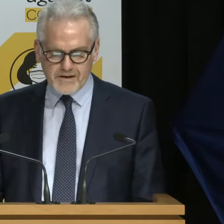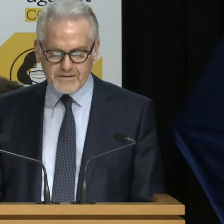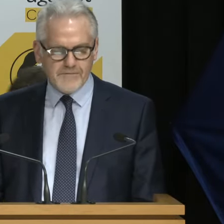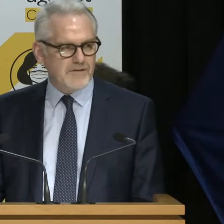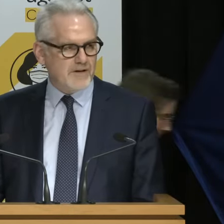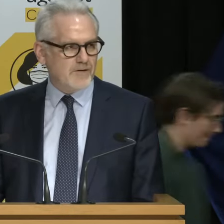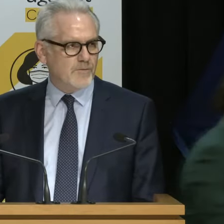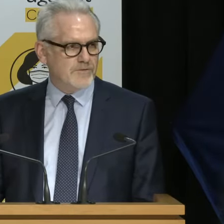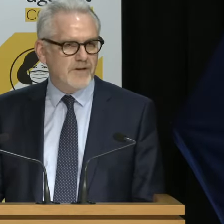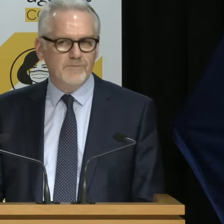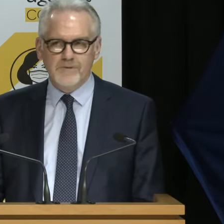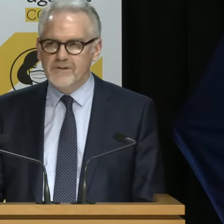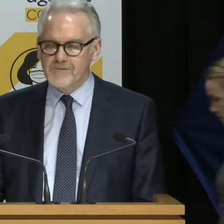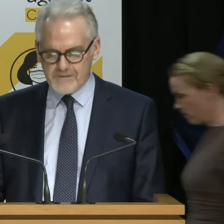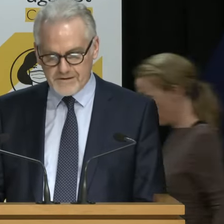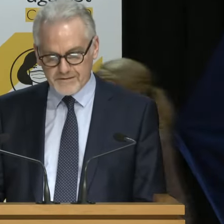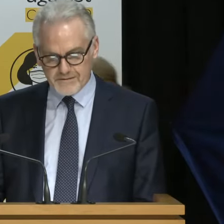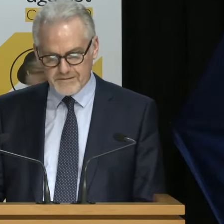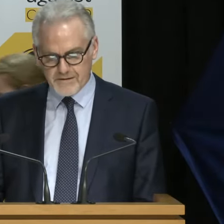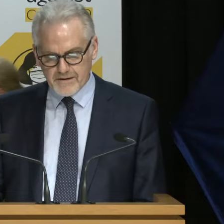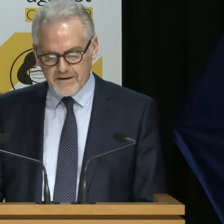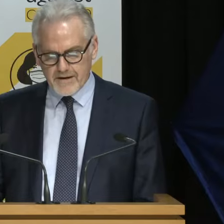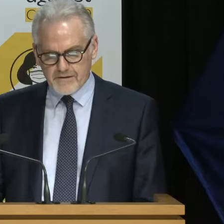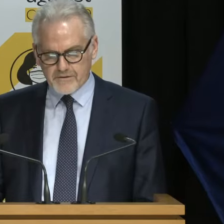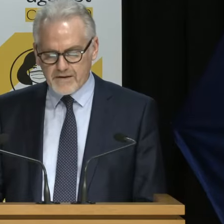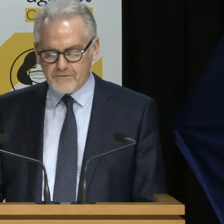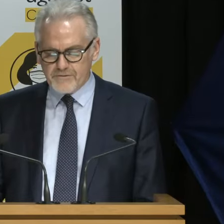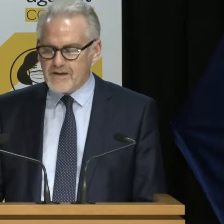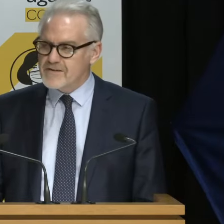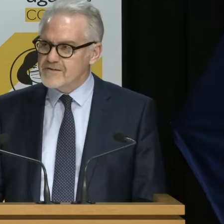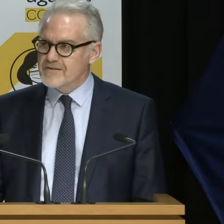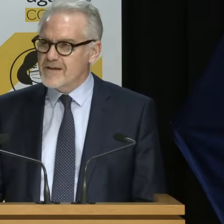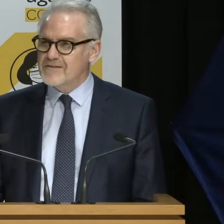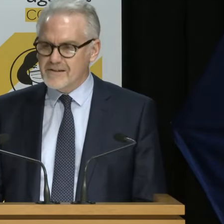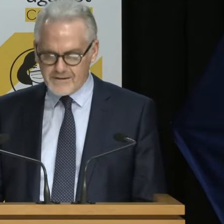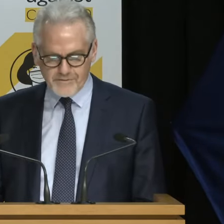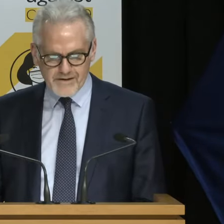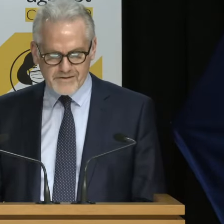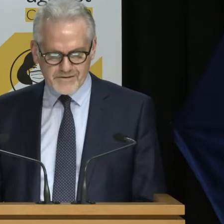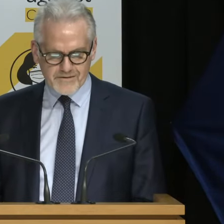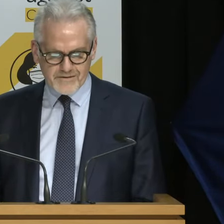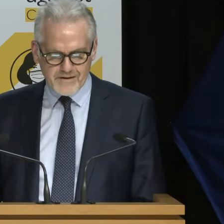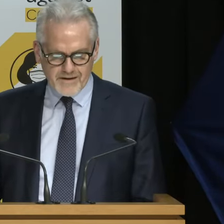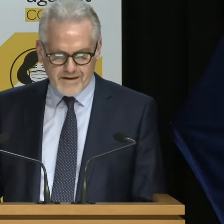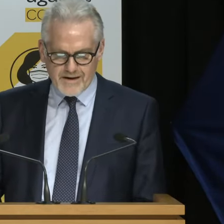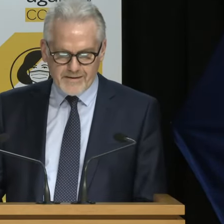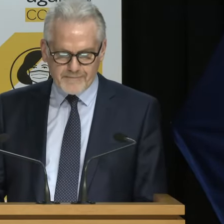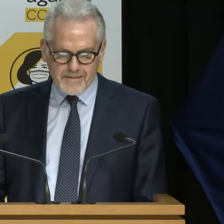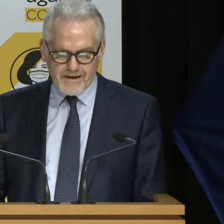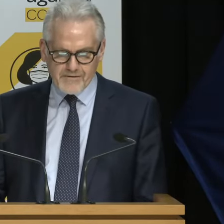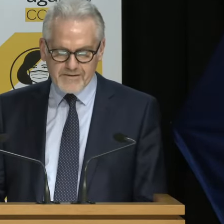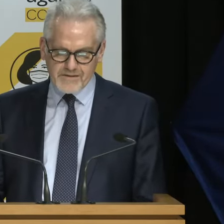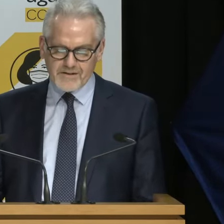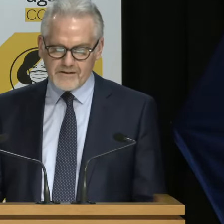COVID 19 testing technical advisory group was established a month ago and our first task is been to undertake a rapid review of COVID-19 testing across the country. The focus of the review has